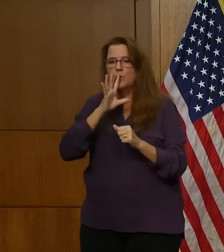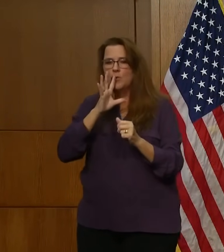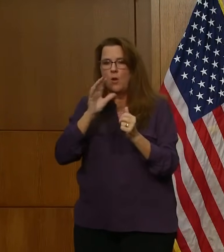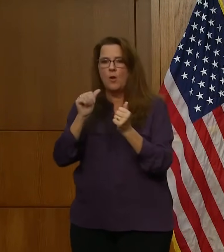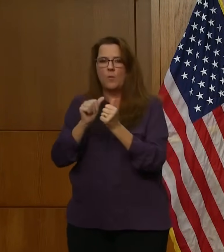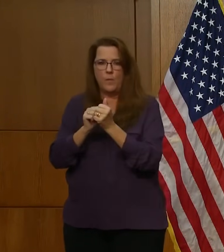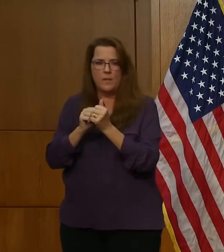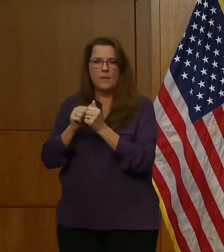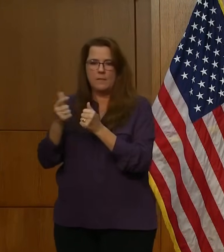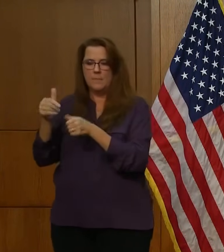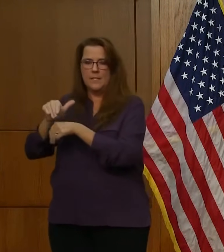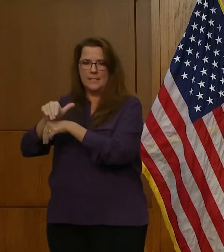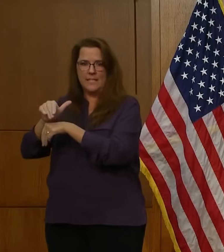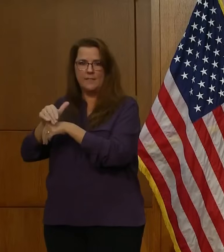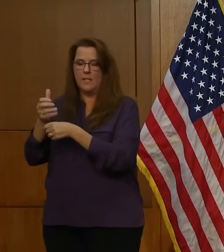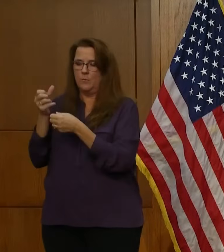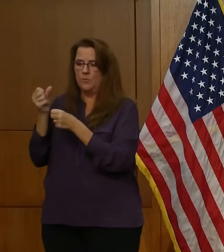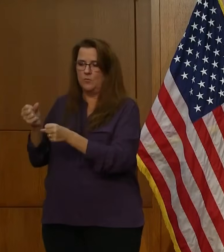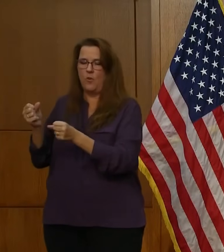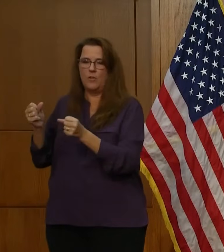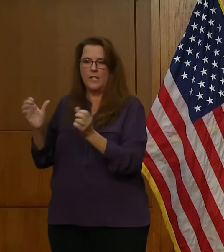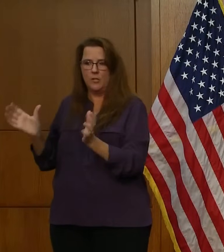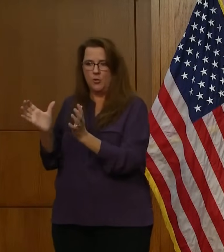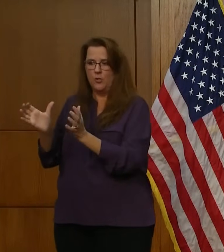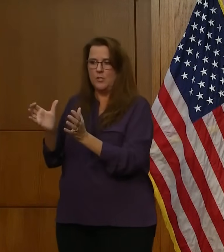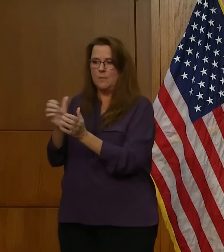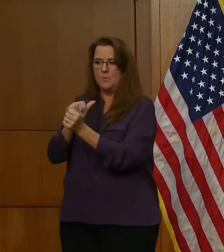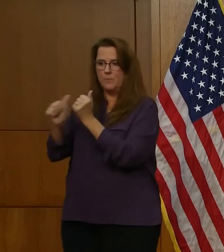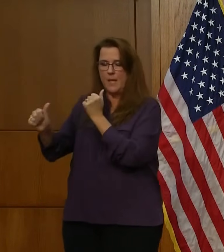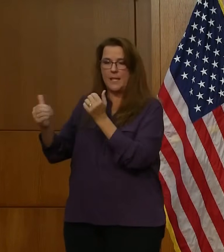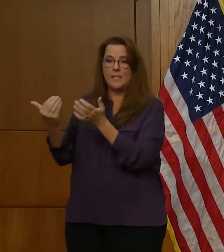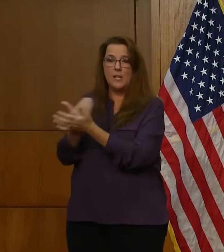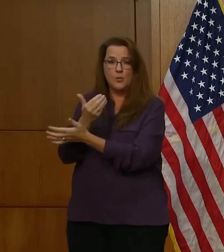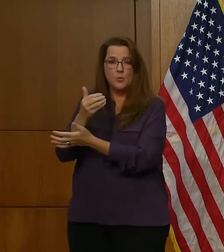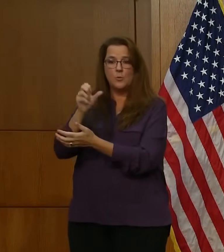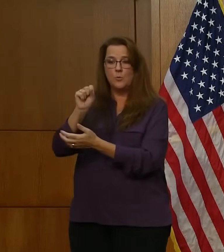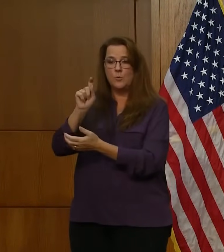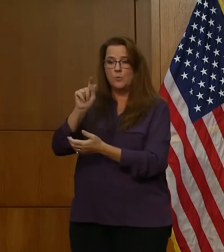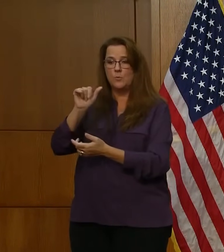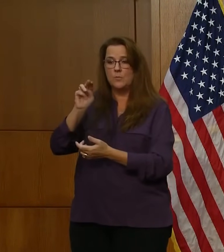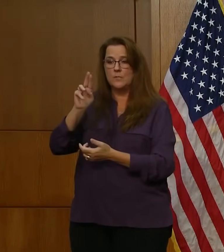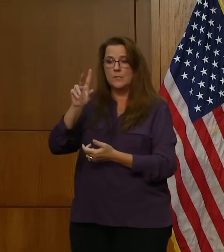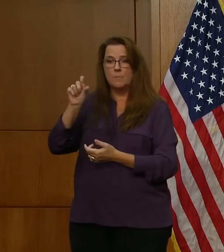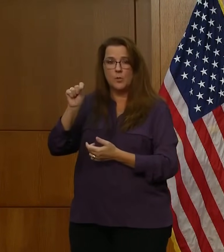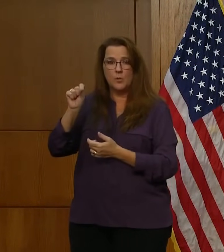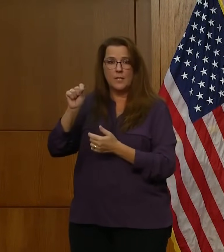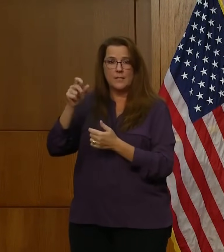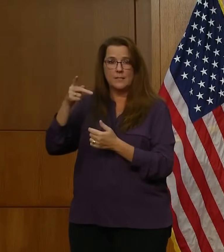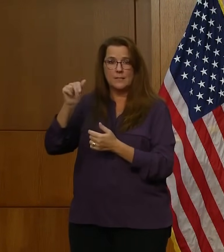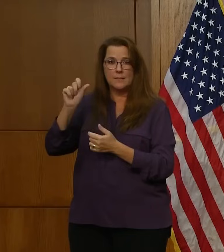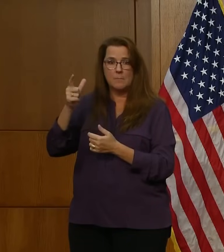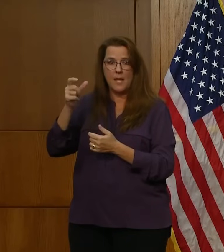OUR CONGRESSIONAL DELEGATION THIS EVENING. AND I WILL